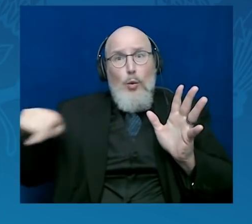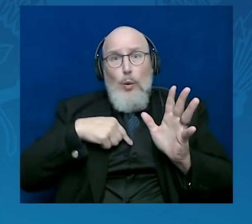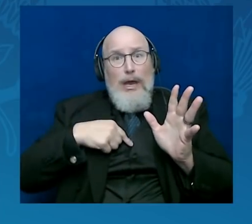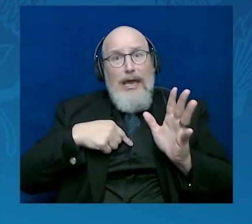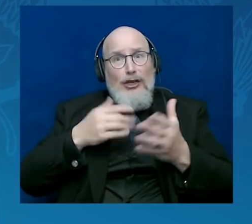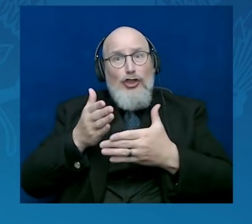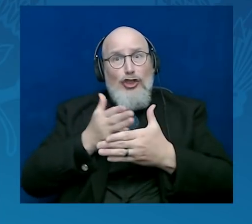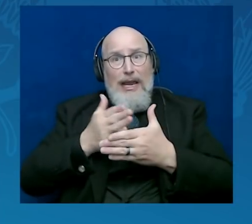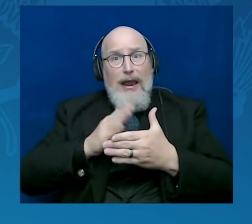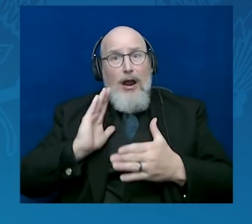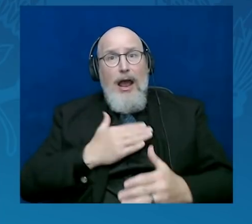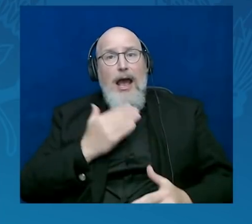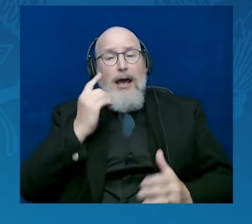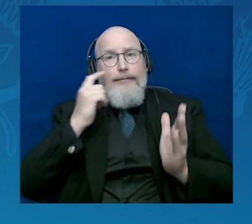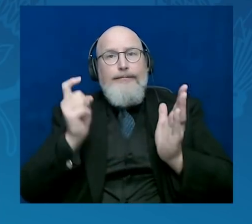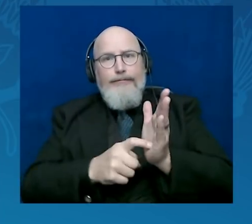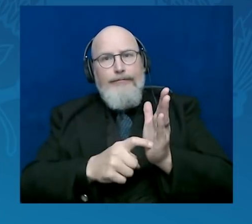our united response,